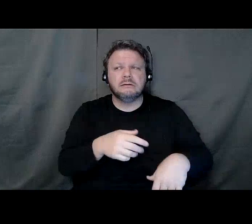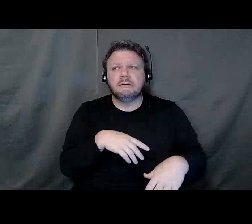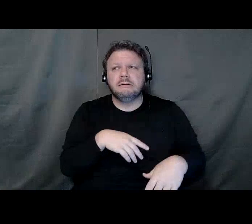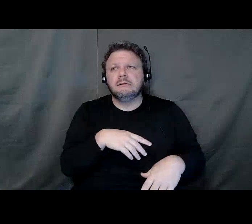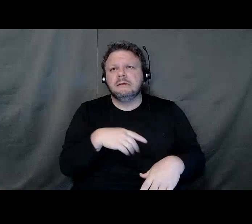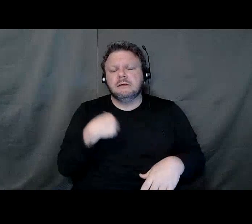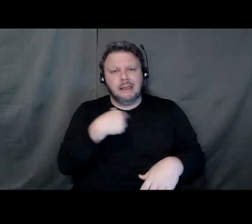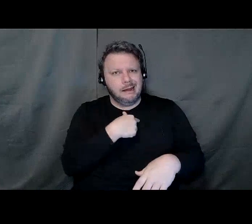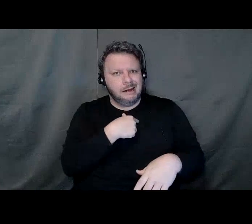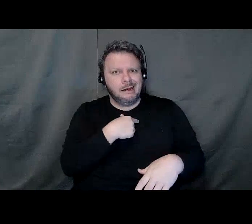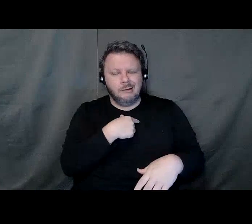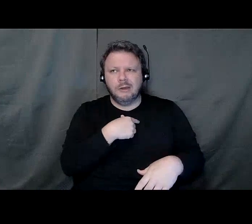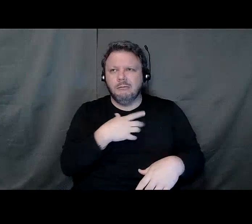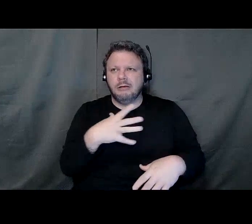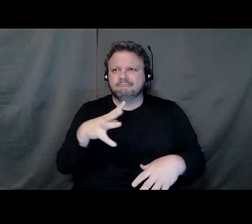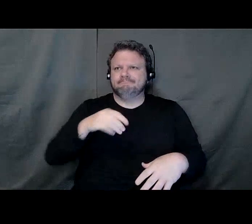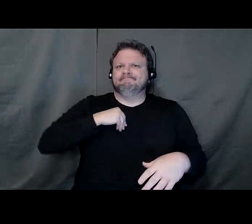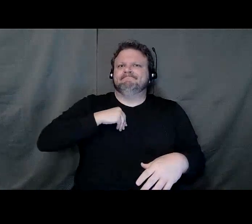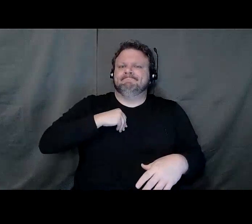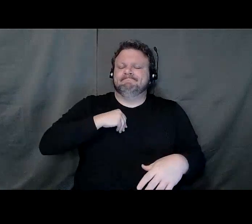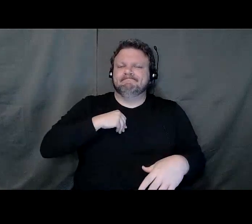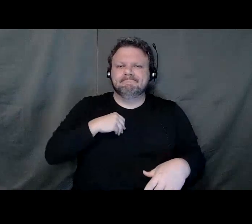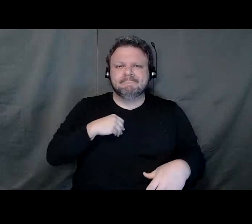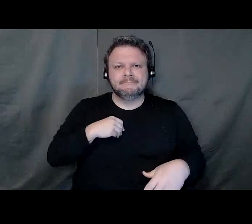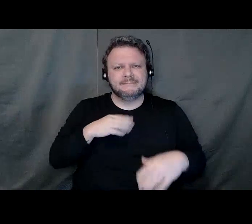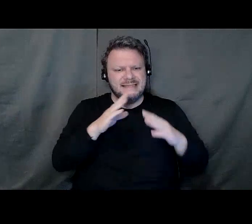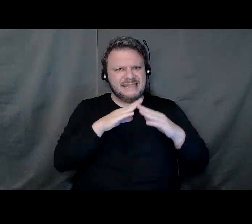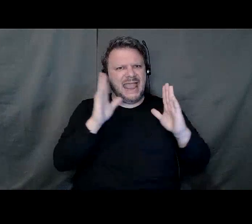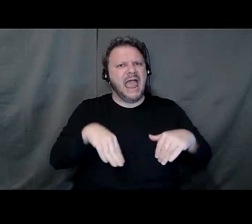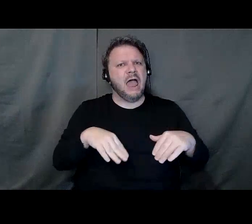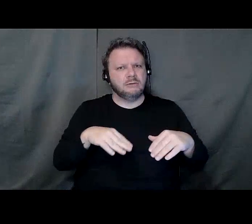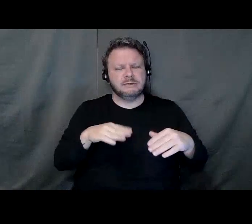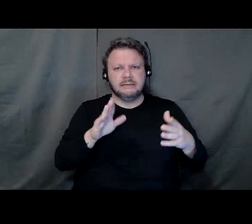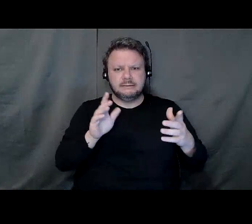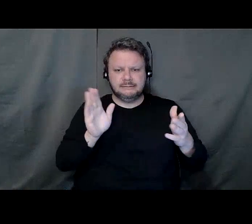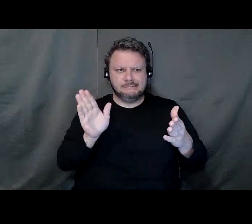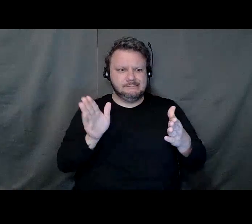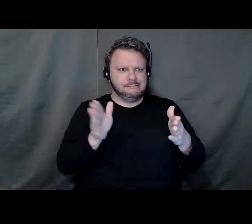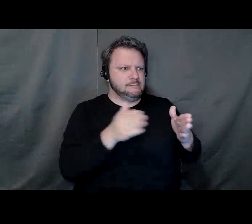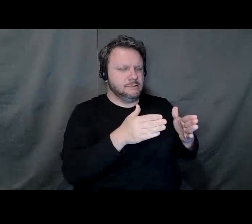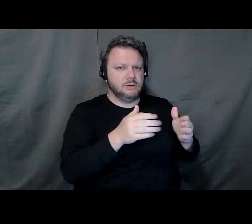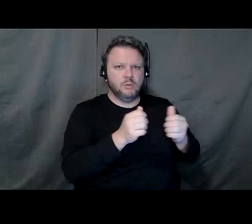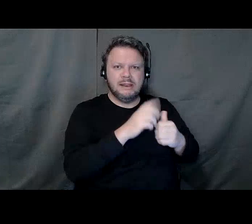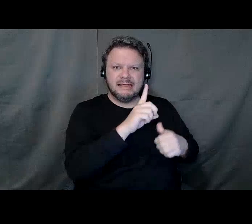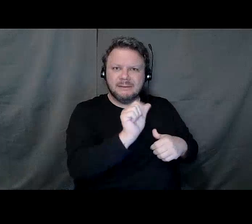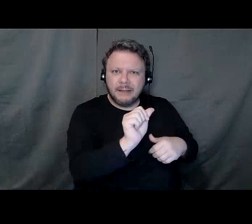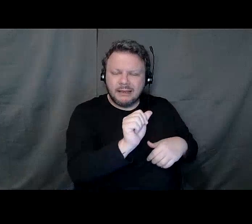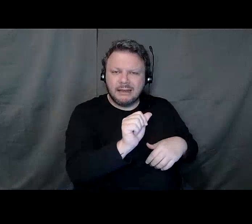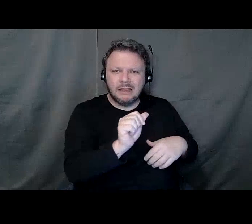And you know, we're going to take that to heart. And yes, housing is moving in some of those directions with disabilities and all that already.